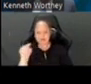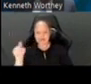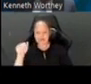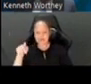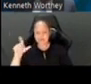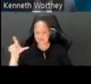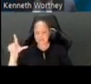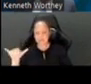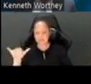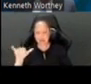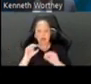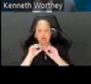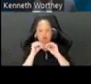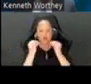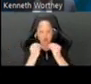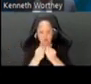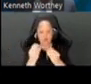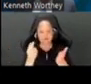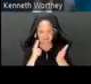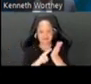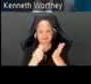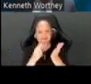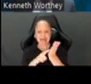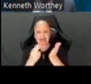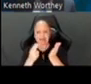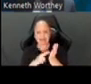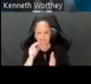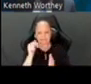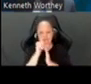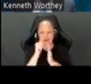Where organizations can sign up for an account.